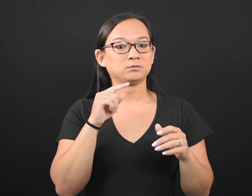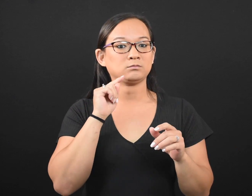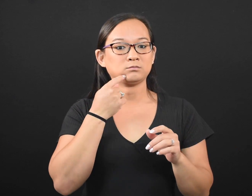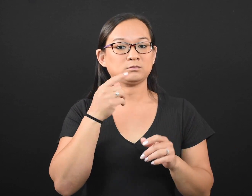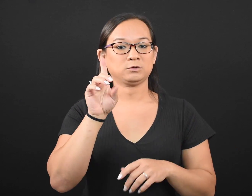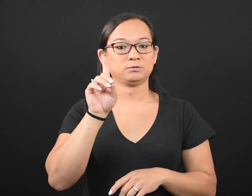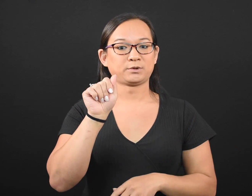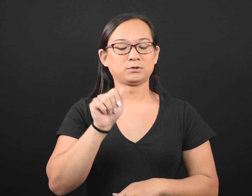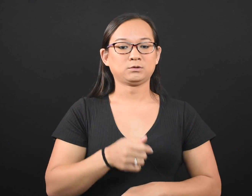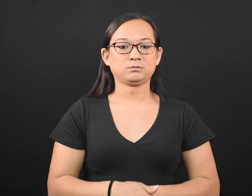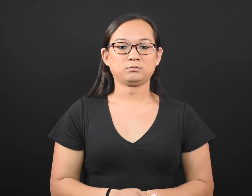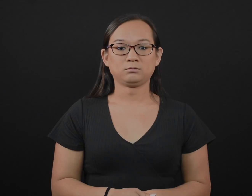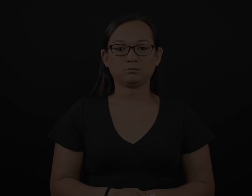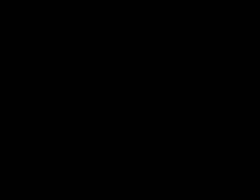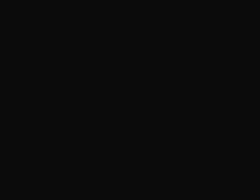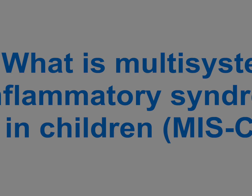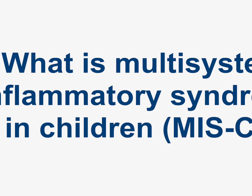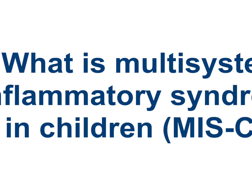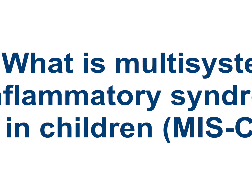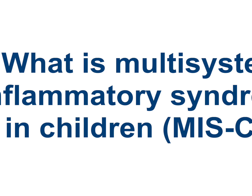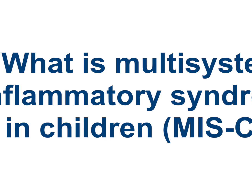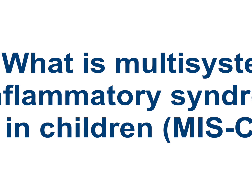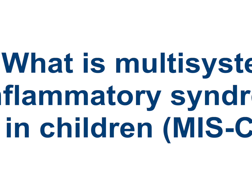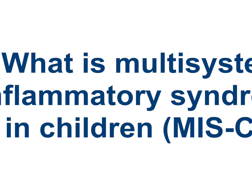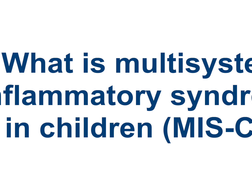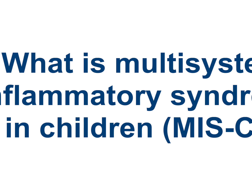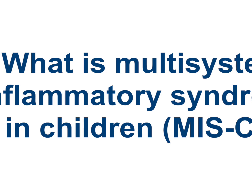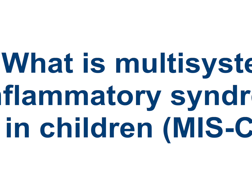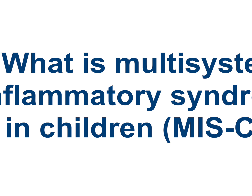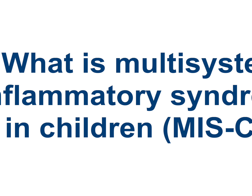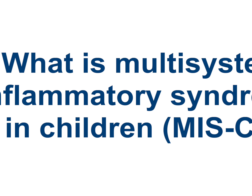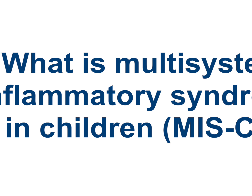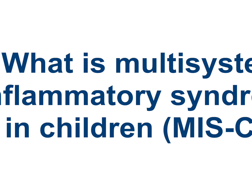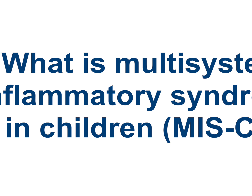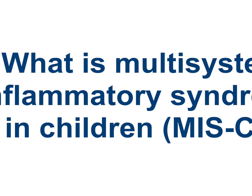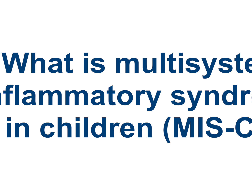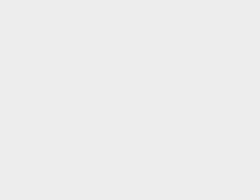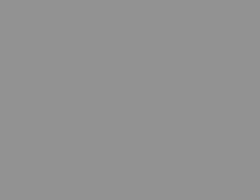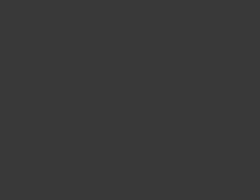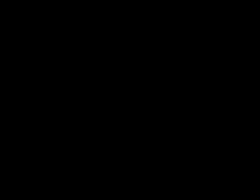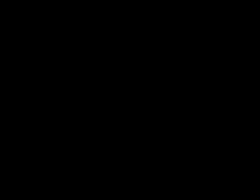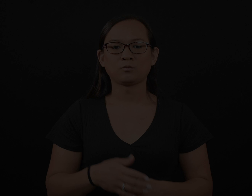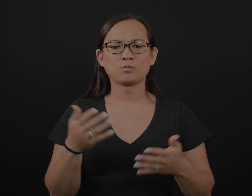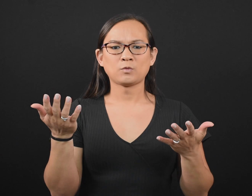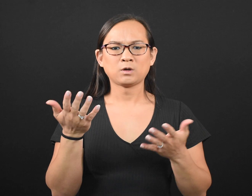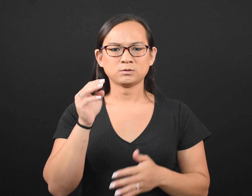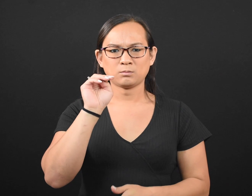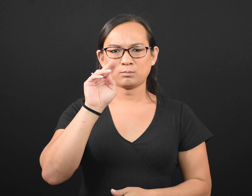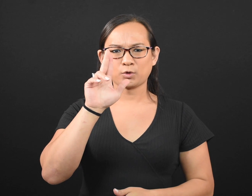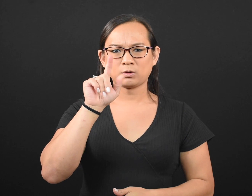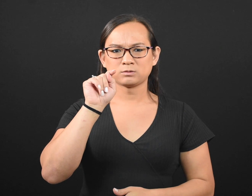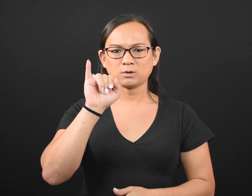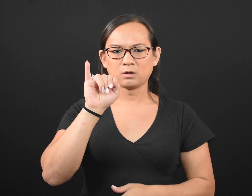disabilities, including cognitive, intellectual, developmental, sensory and behavioral disorders. Learn more about what you should do if your child or you cannot wear masks in certain situations. ● What is multisystem